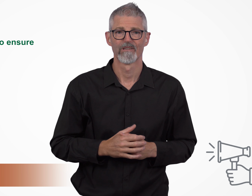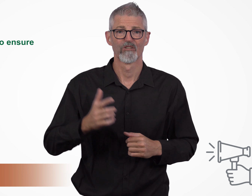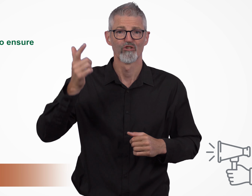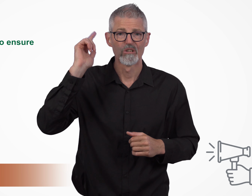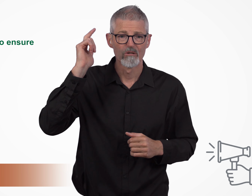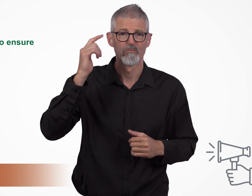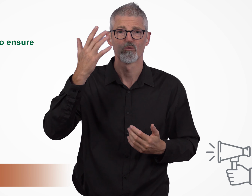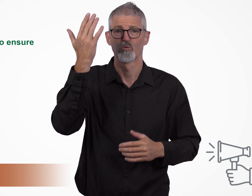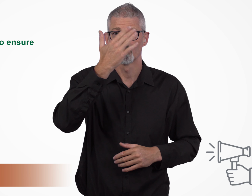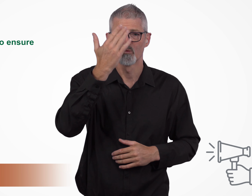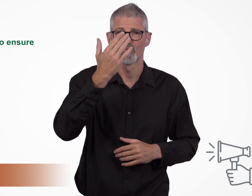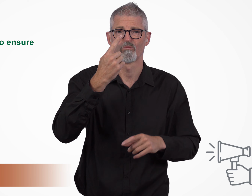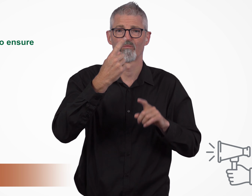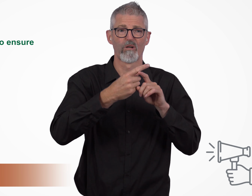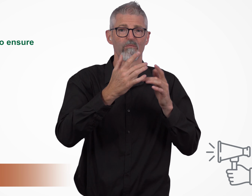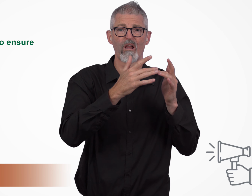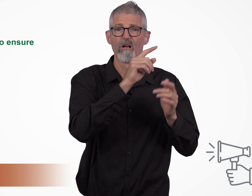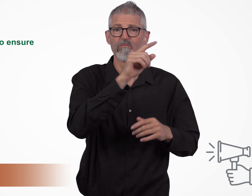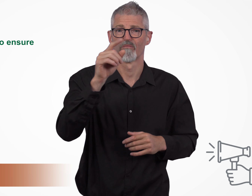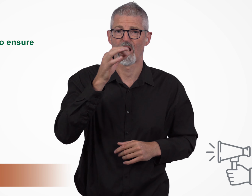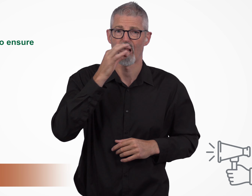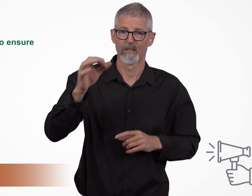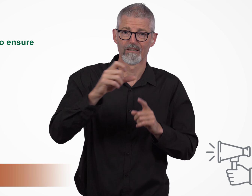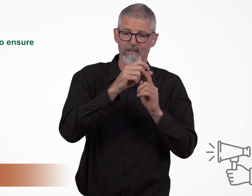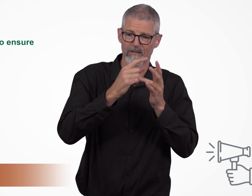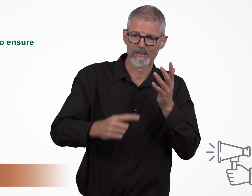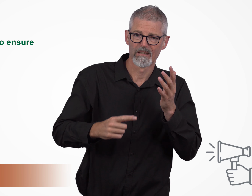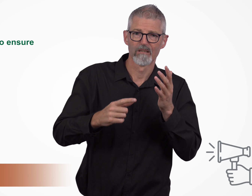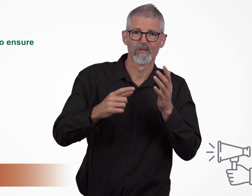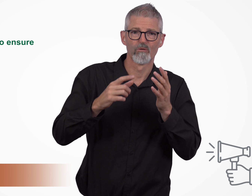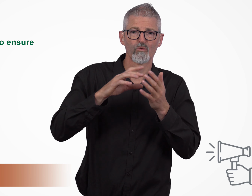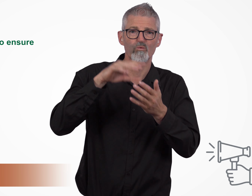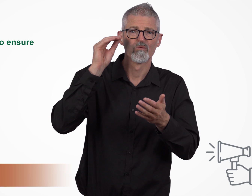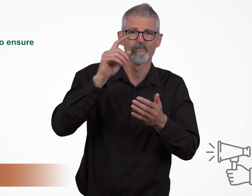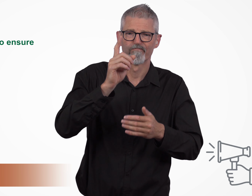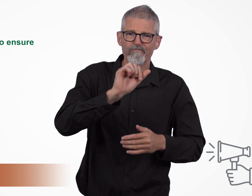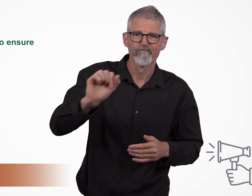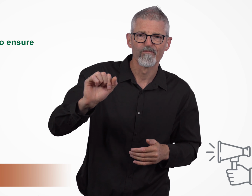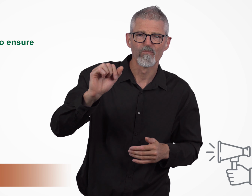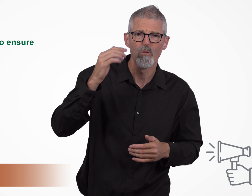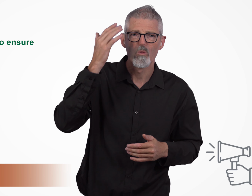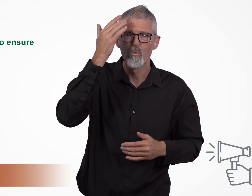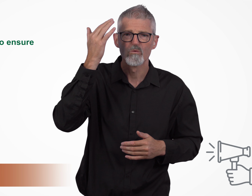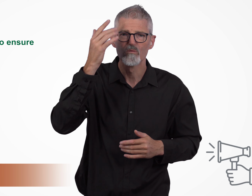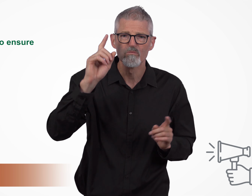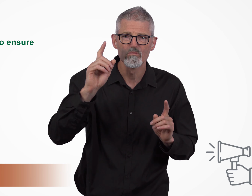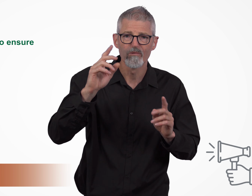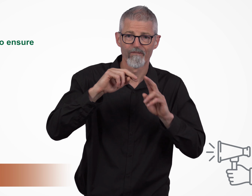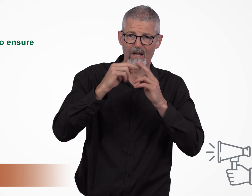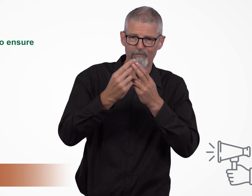The voice of students with disability is sought after by teachers, schools, and stakeholders, encouraged by families,